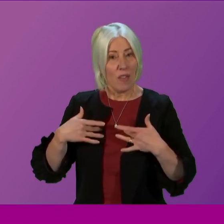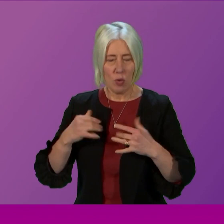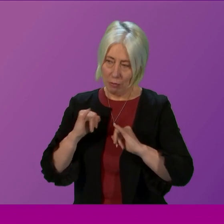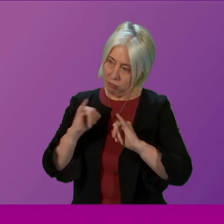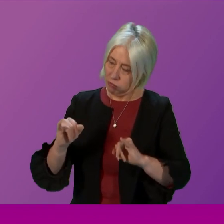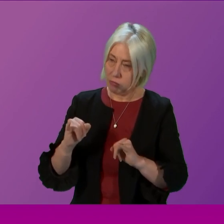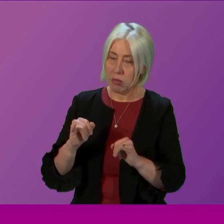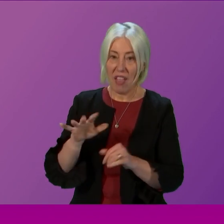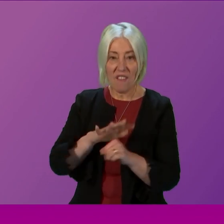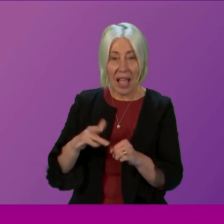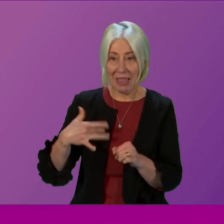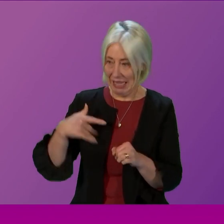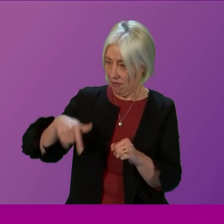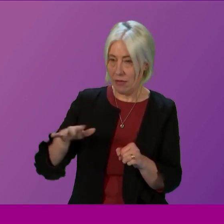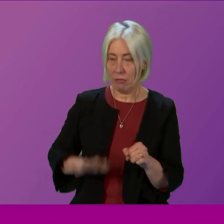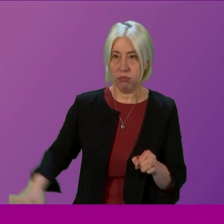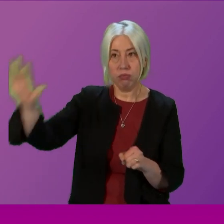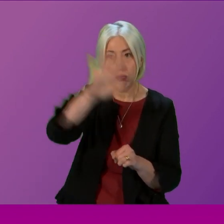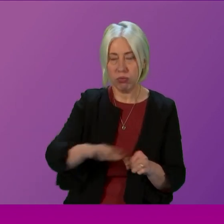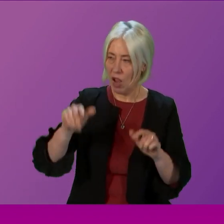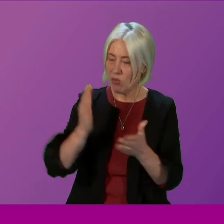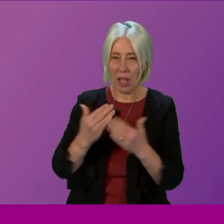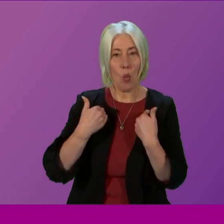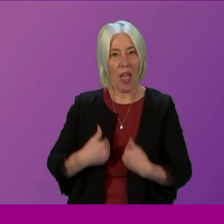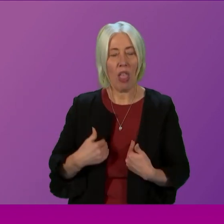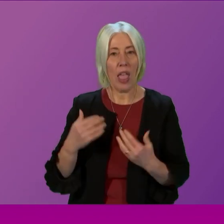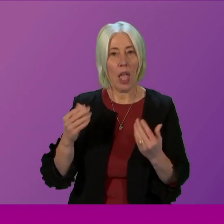in a country of such abundant wealth are forced to make such sacrifices?